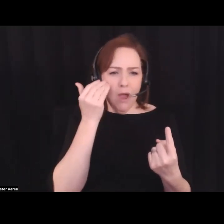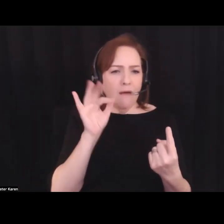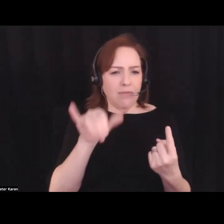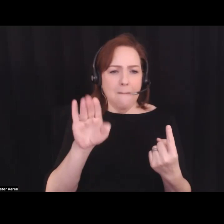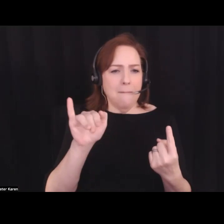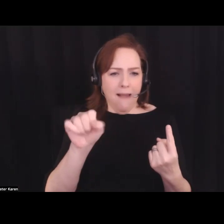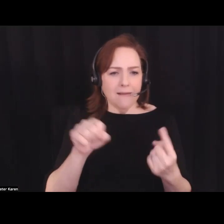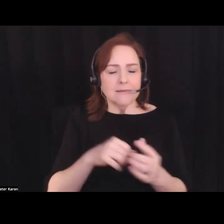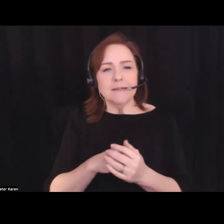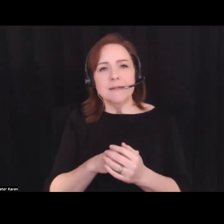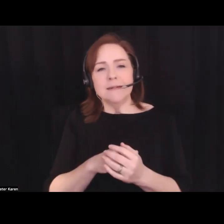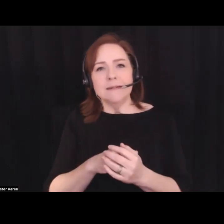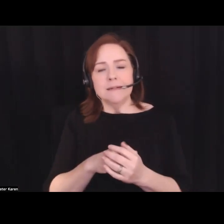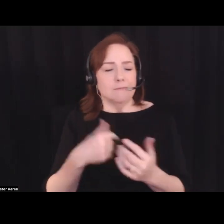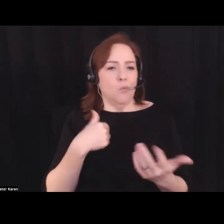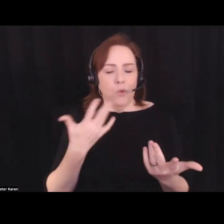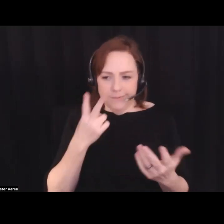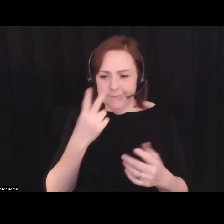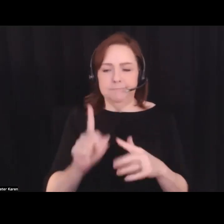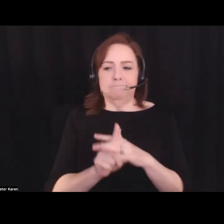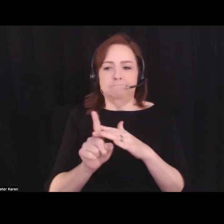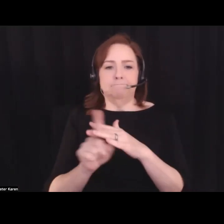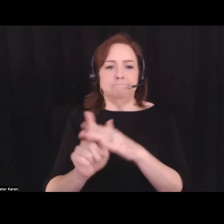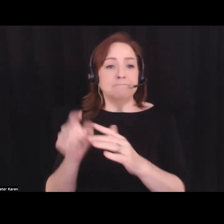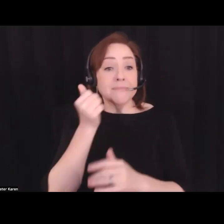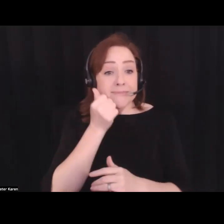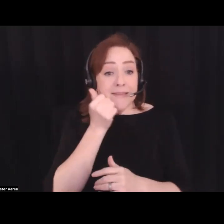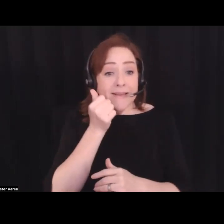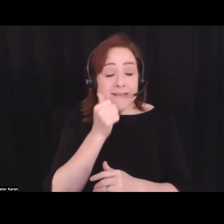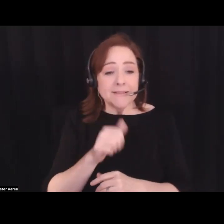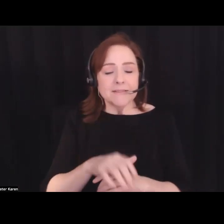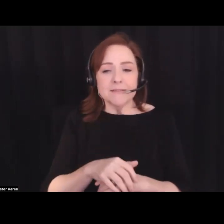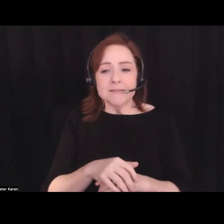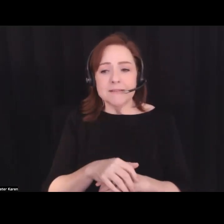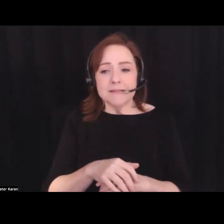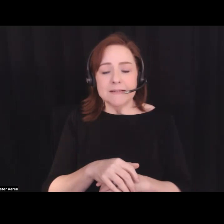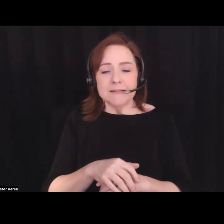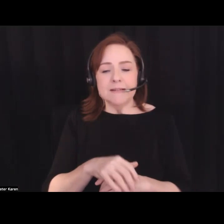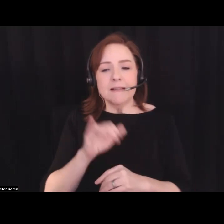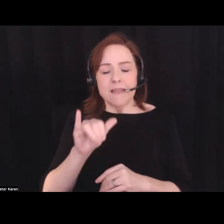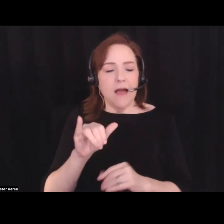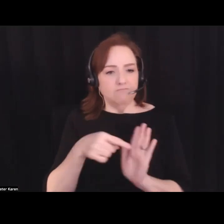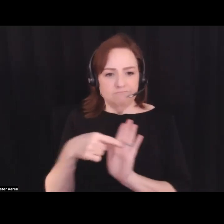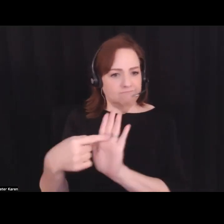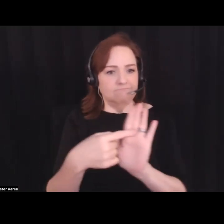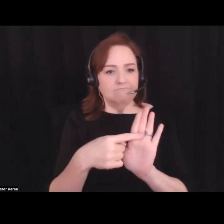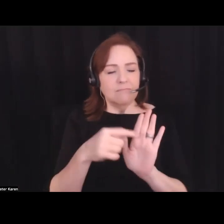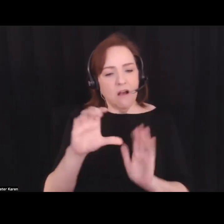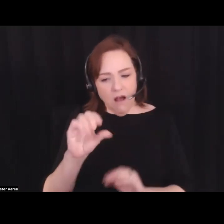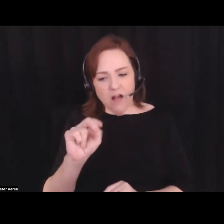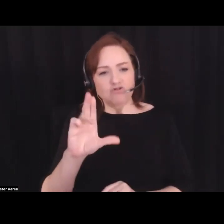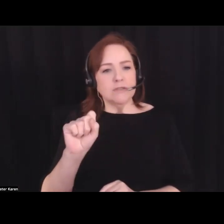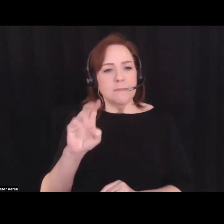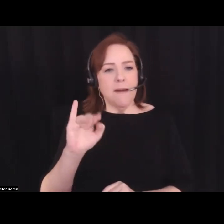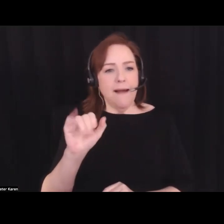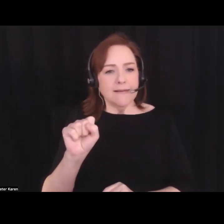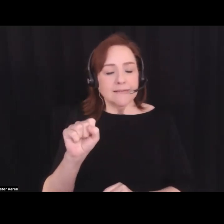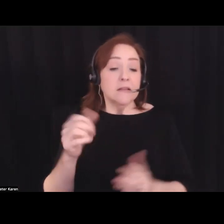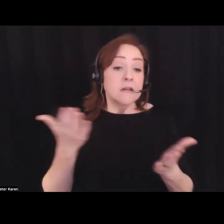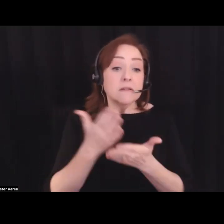use on a day-to-day basis so this is elicit bias or conscious bias and that examples of this may be